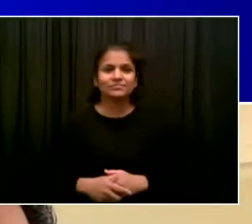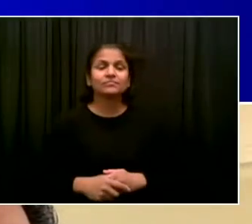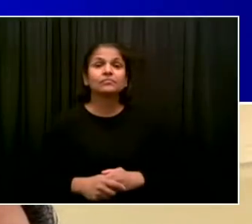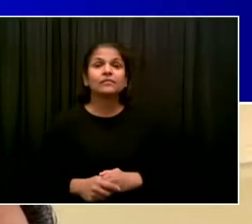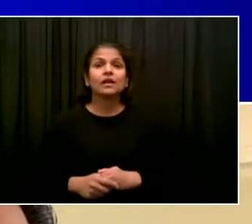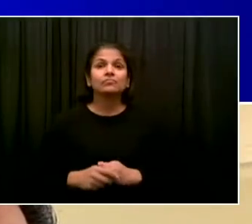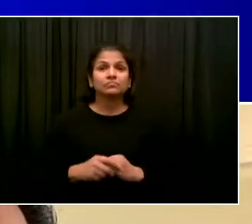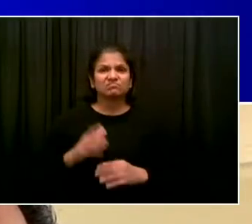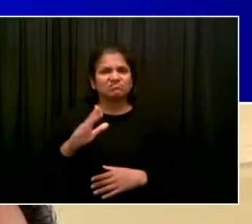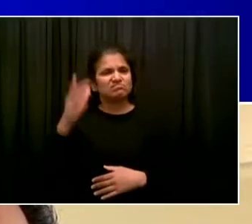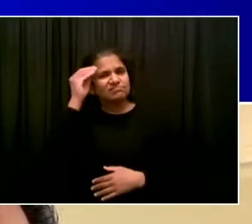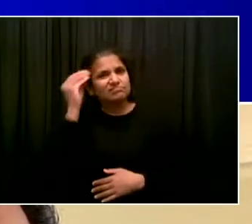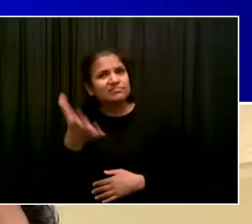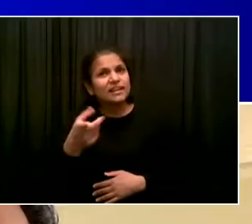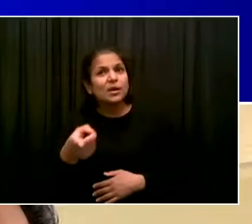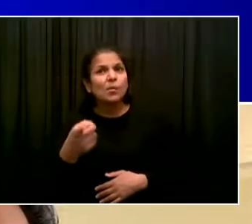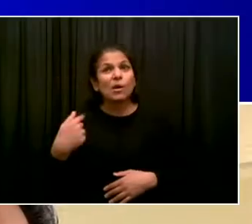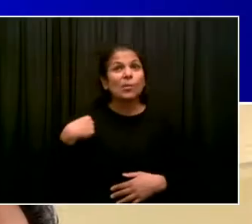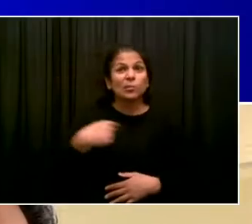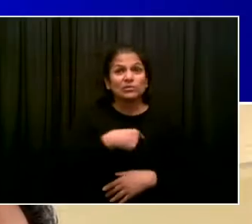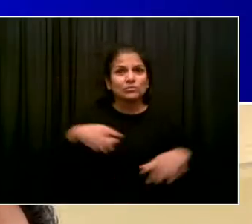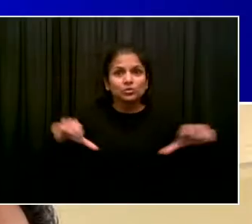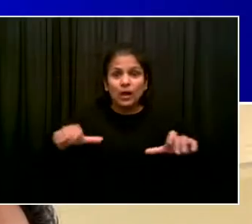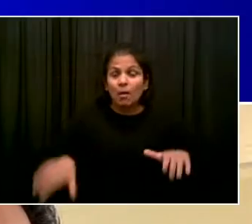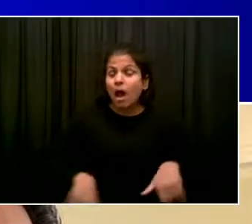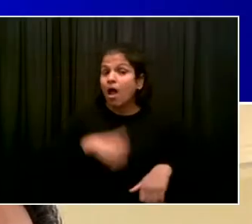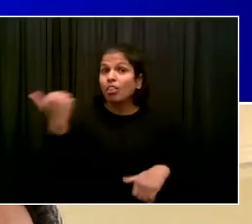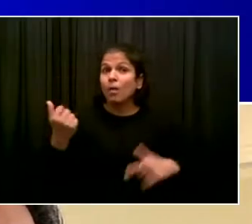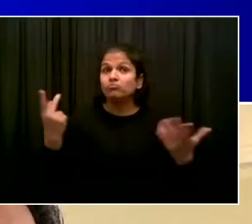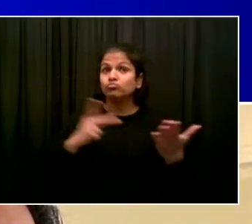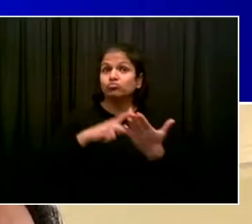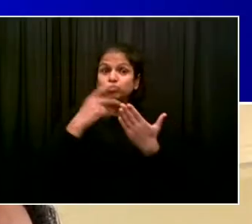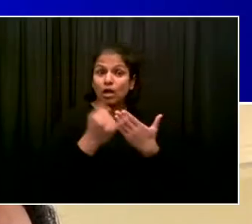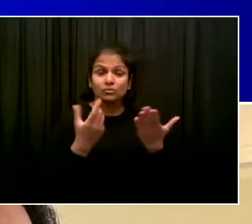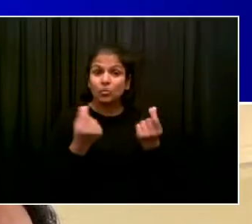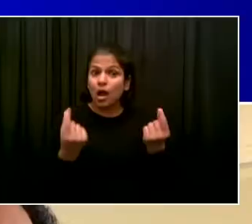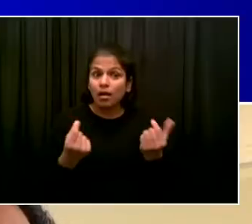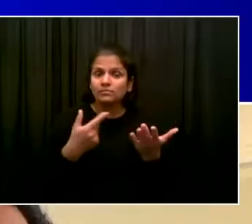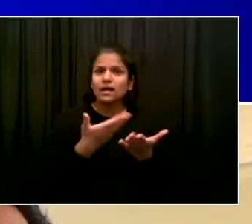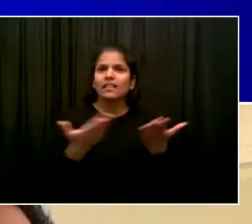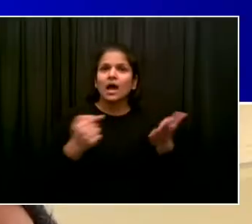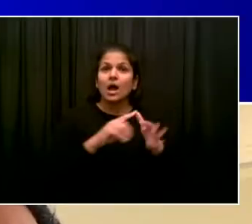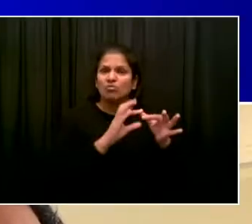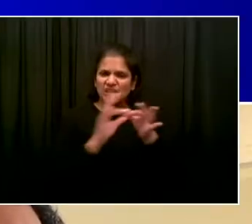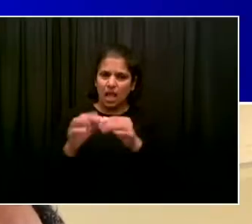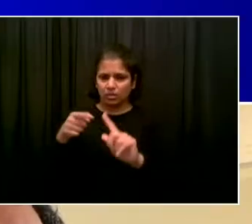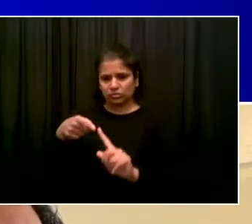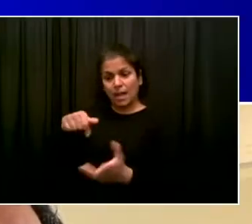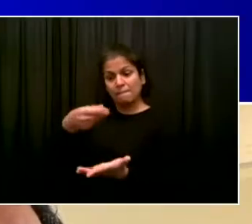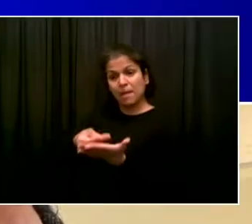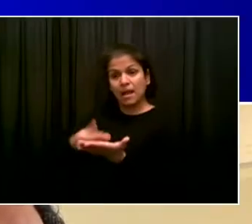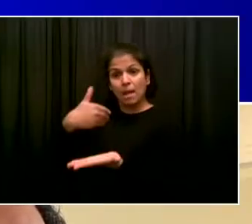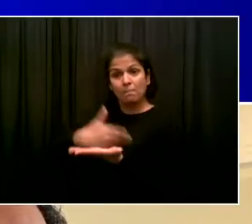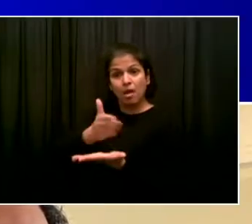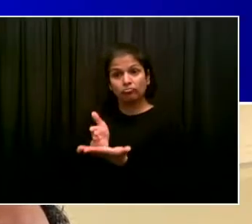THANK YOU MR. MAYOR. THANK YOU VERY MUCH YDANIS RODRIGUEZ. WE ARE DOING SOMETHING ELSE REALLY IMPORTANT